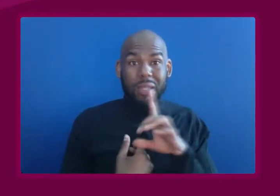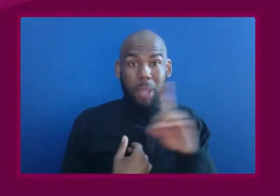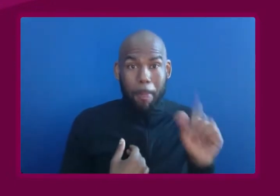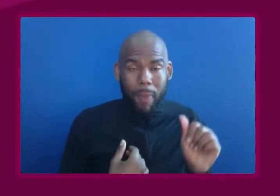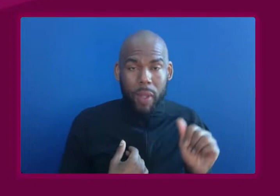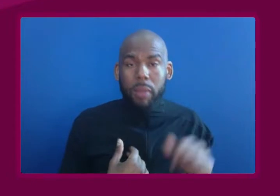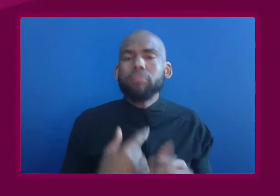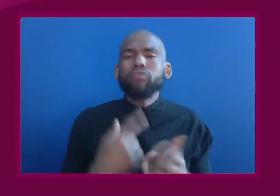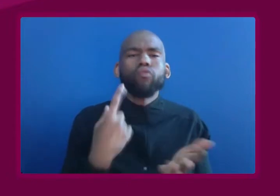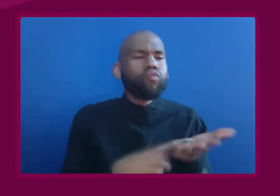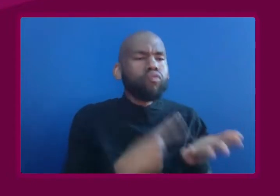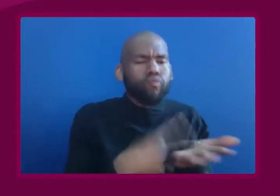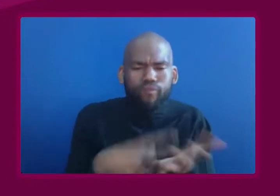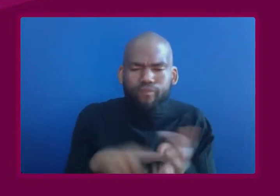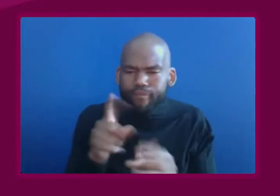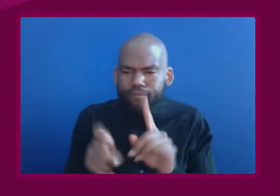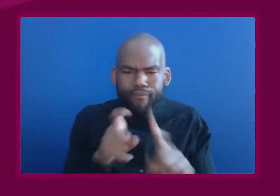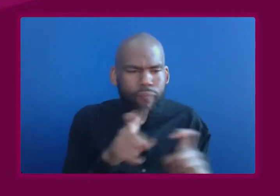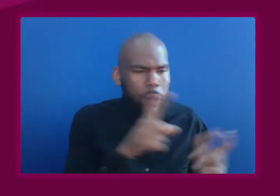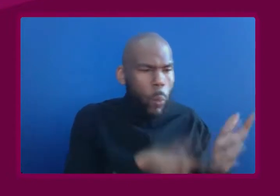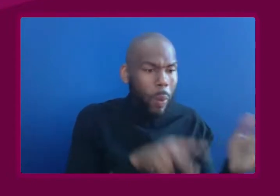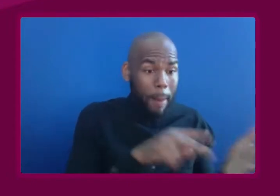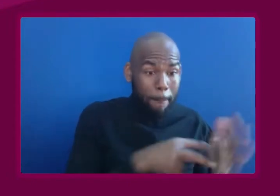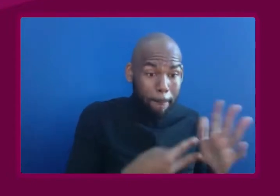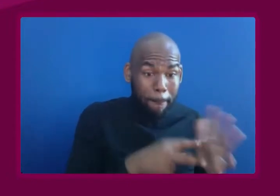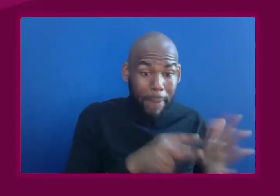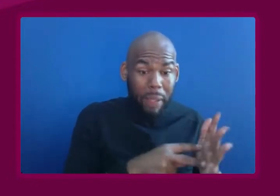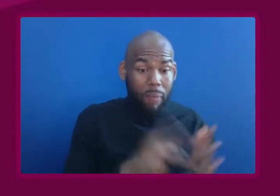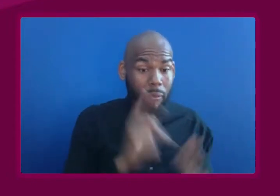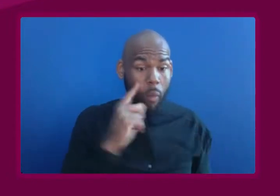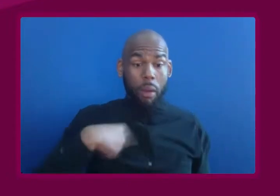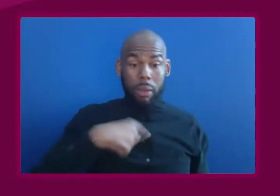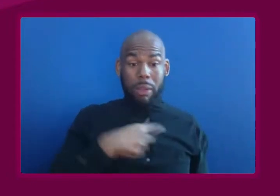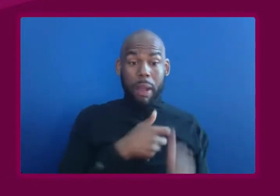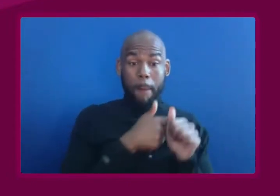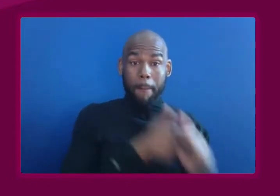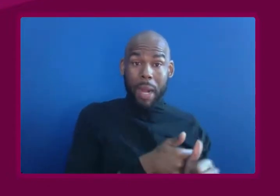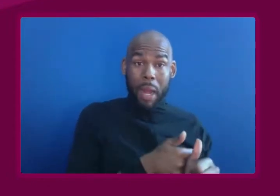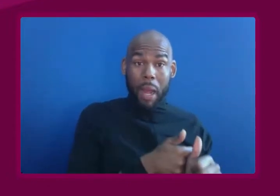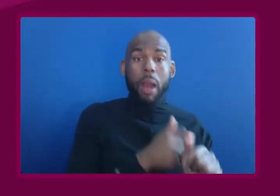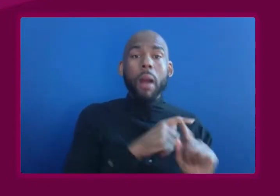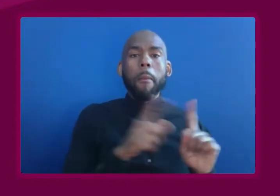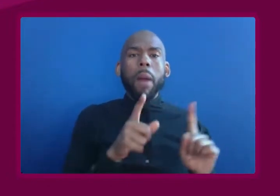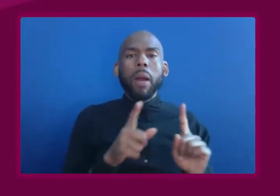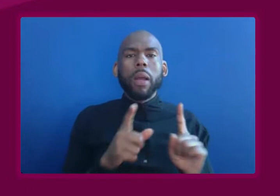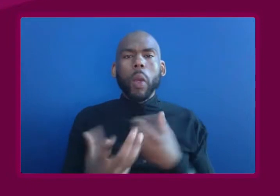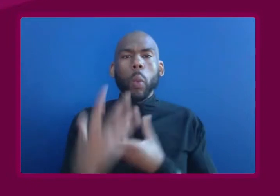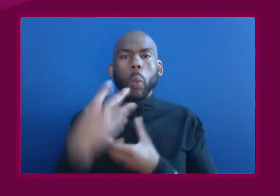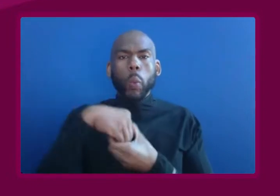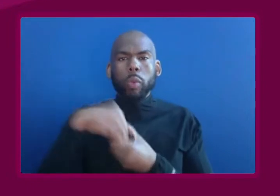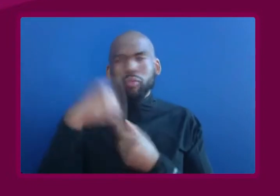started talking about what it meant to not only be compliant, but to also take into account